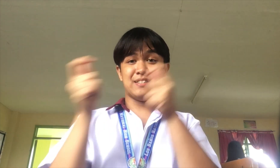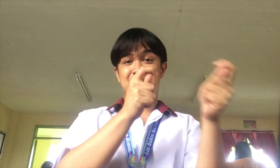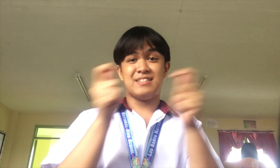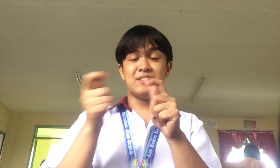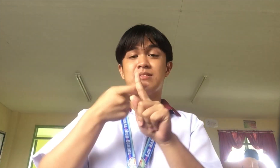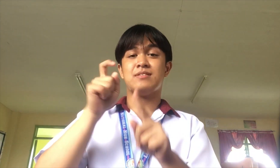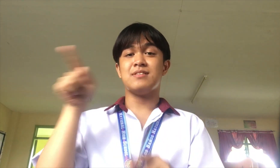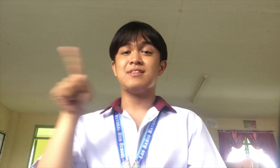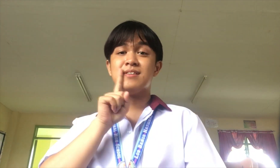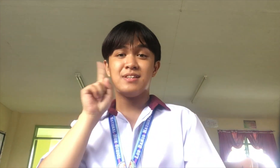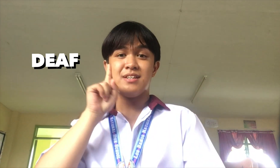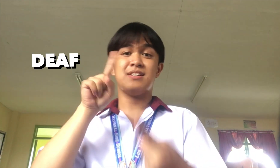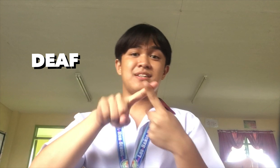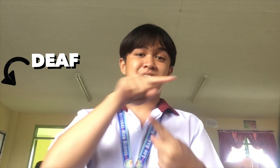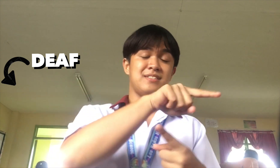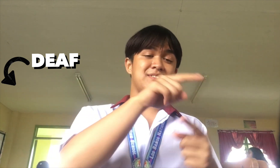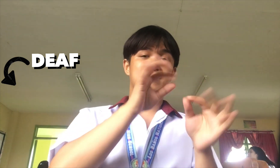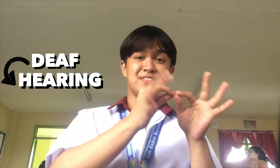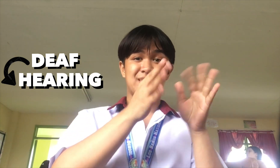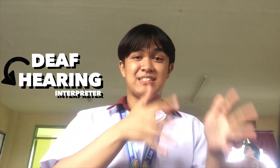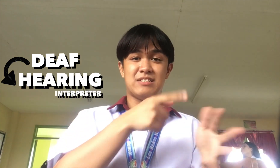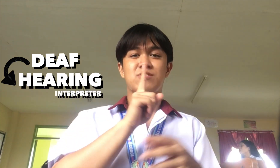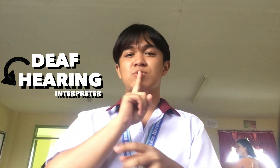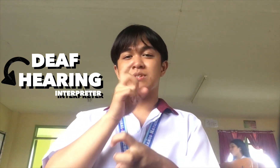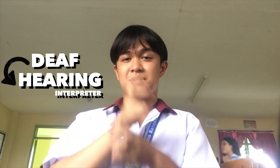it's like from deaf students to hearing interpreter is the hardest thing to do but